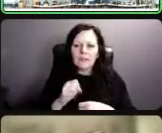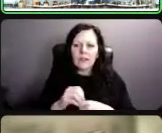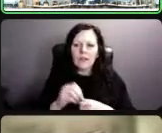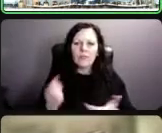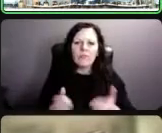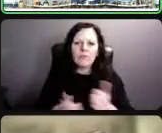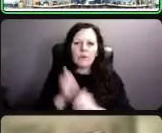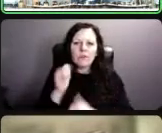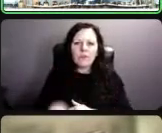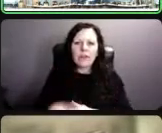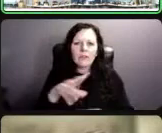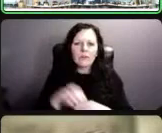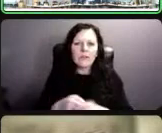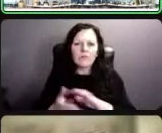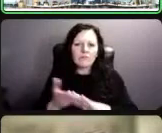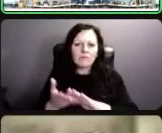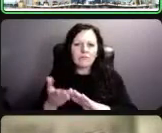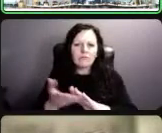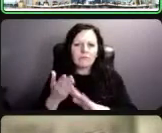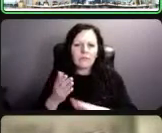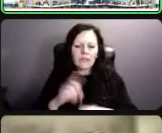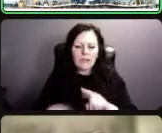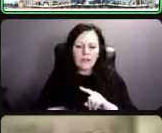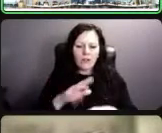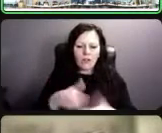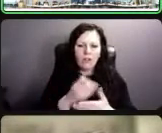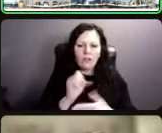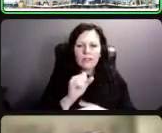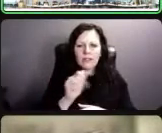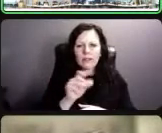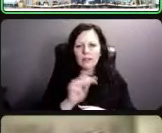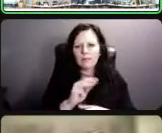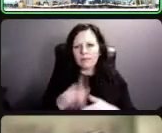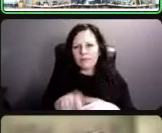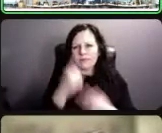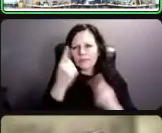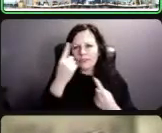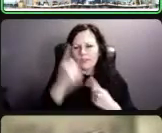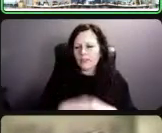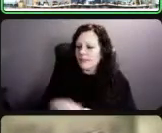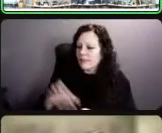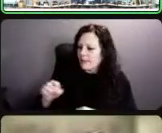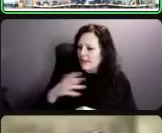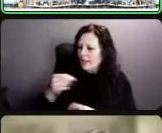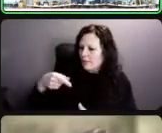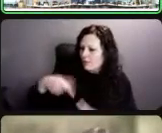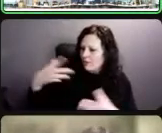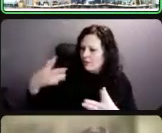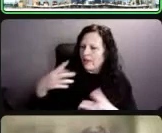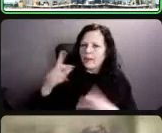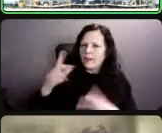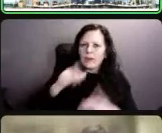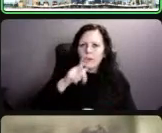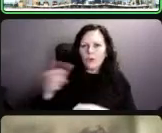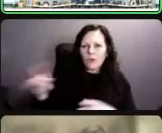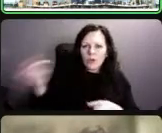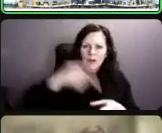WORK IN SALEM. SO THE LOCAL OPTION MONEY MIGHT